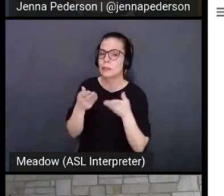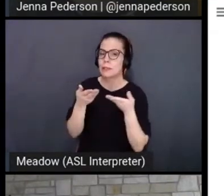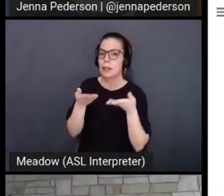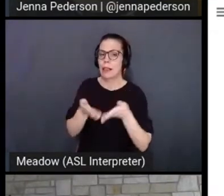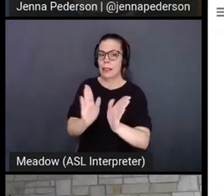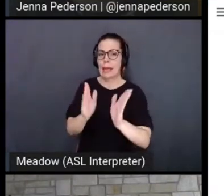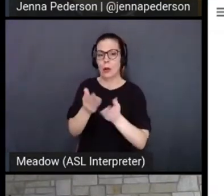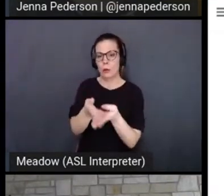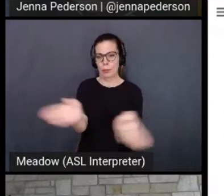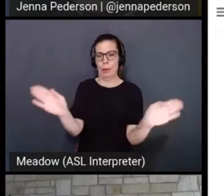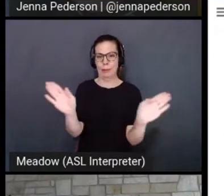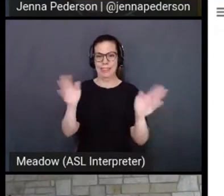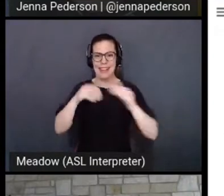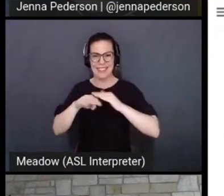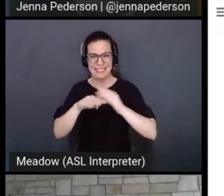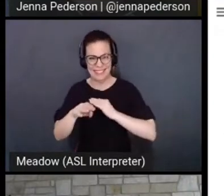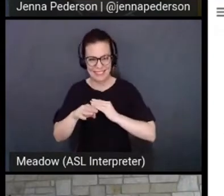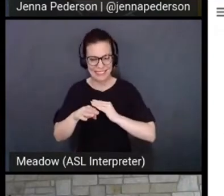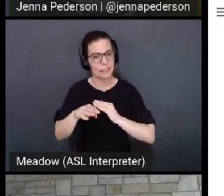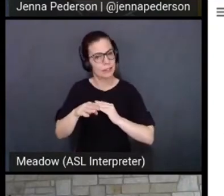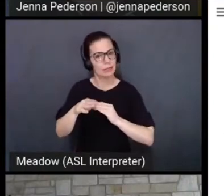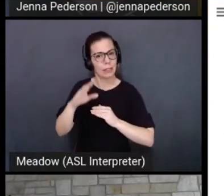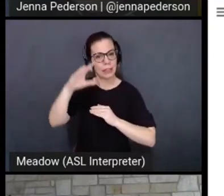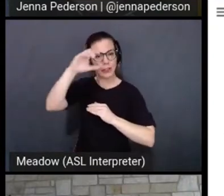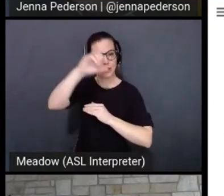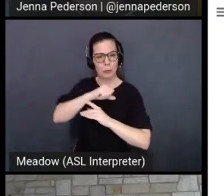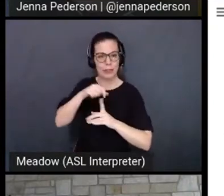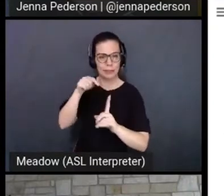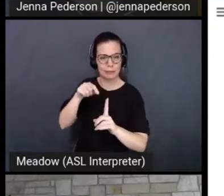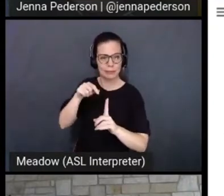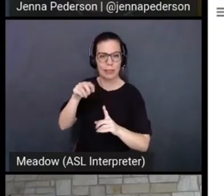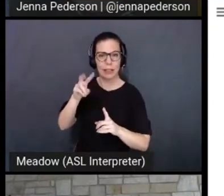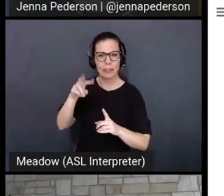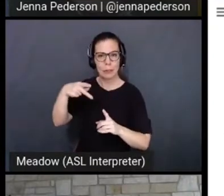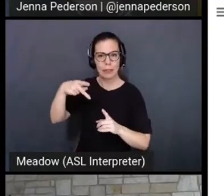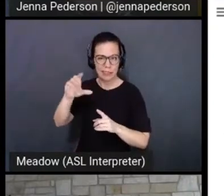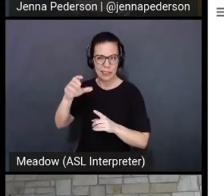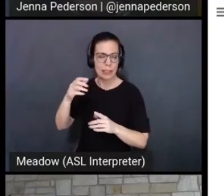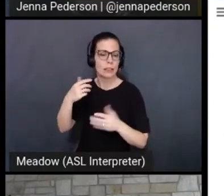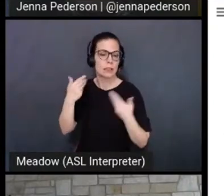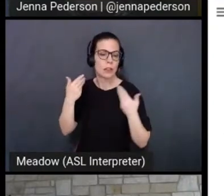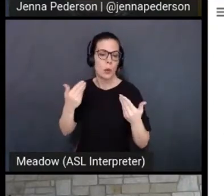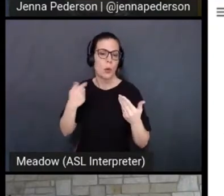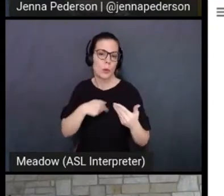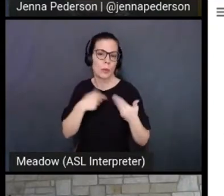Assuming that you aren't accessing it through a VPC again, for the purpose of this, we're gonna wanna access it remotely.